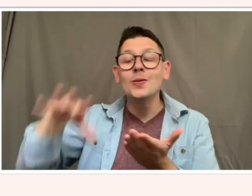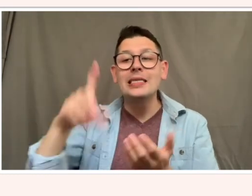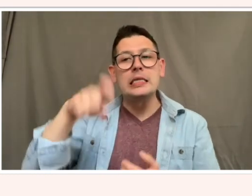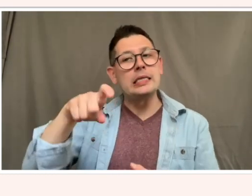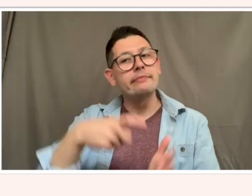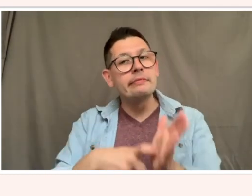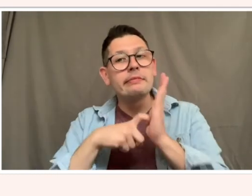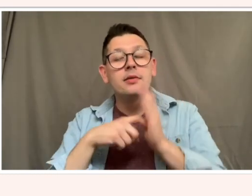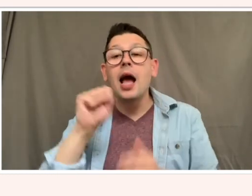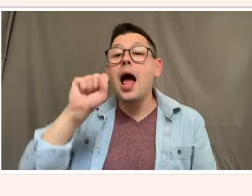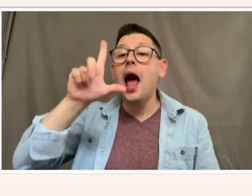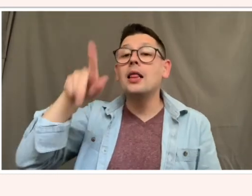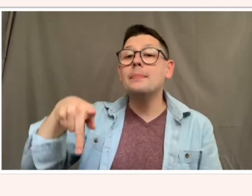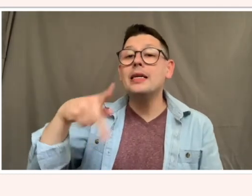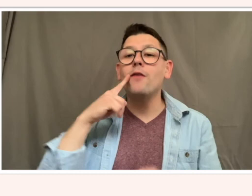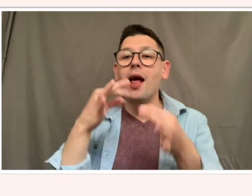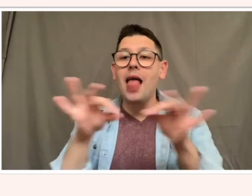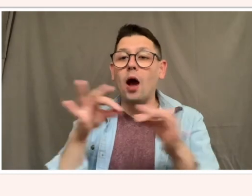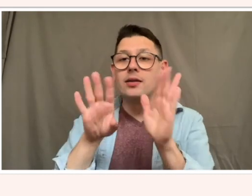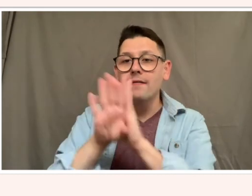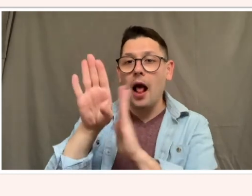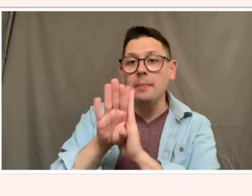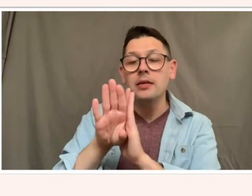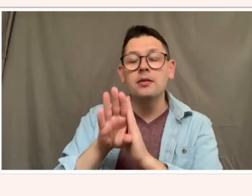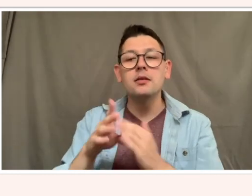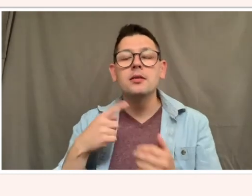You know, some deaf students with additional disabilities may need PT on